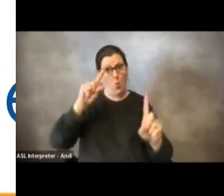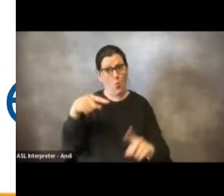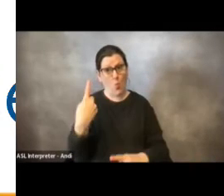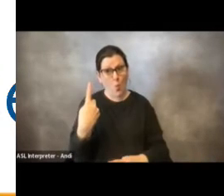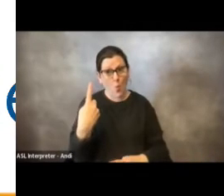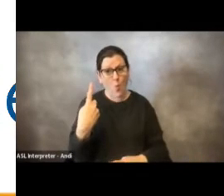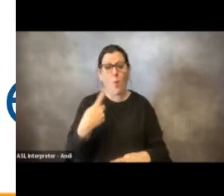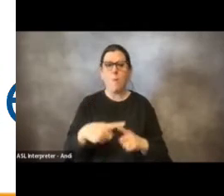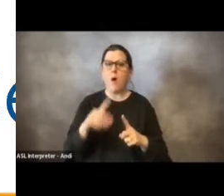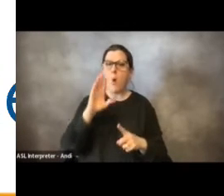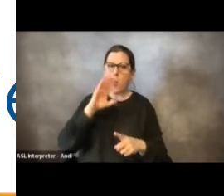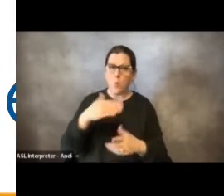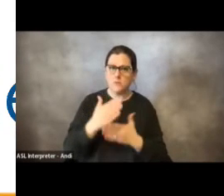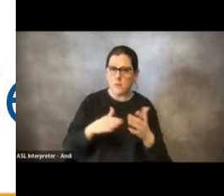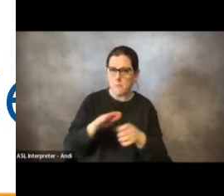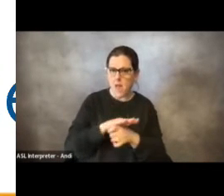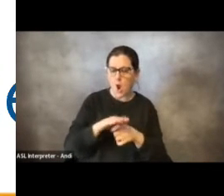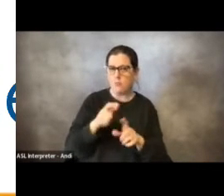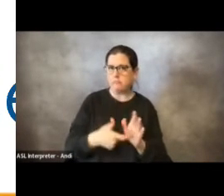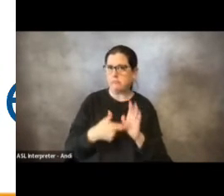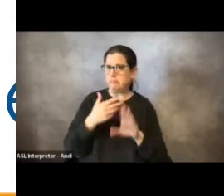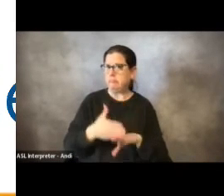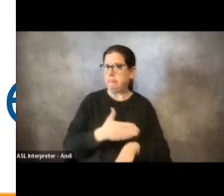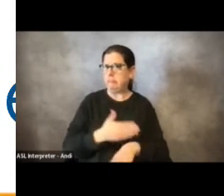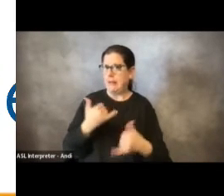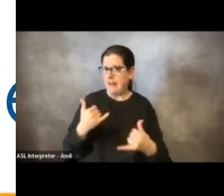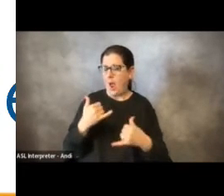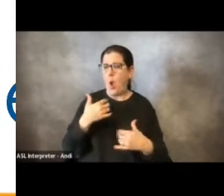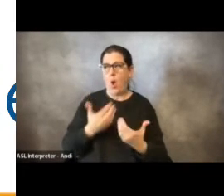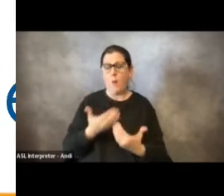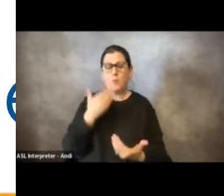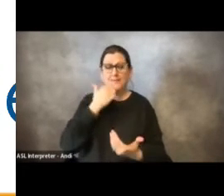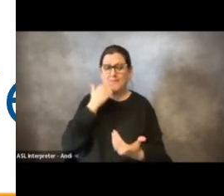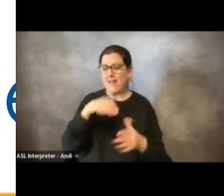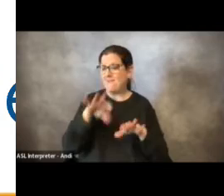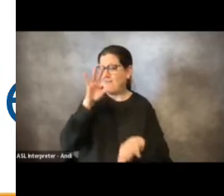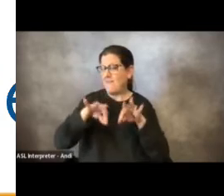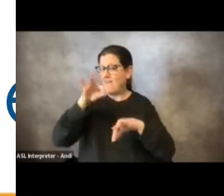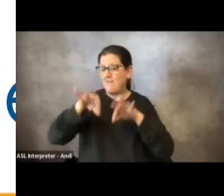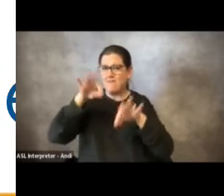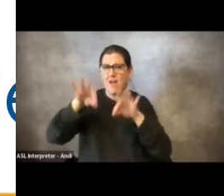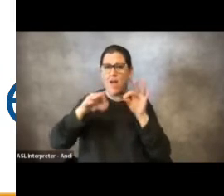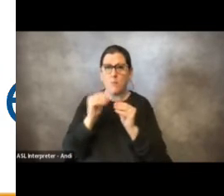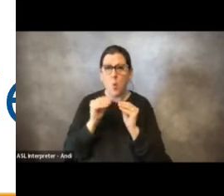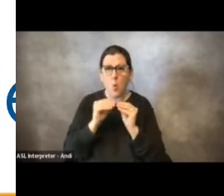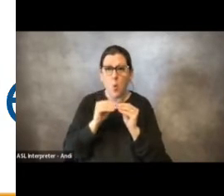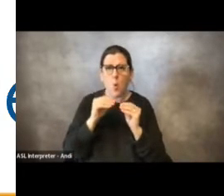the areas that require improvement now, and almost on a daily basis, we're finding more sort of where we might have policies or practices that sort